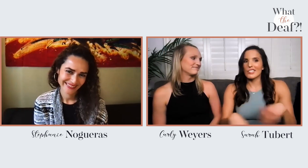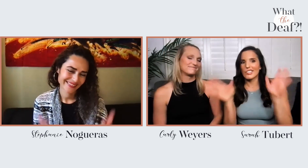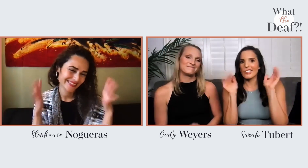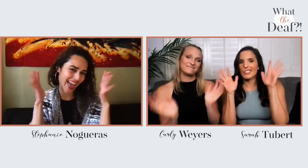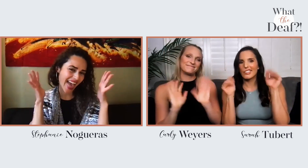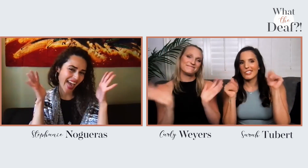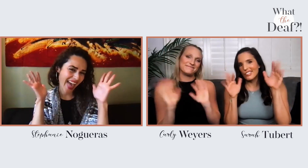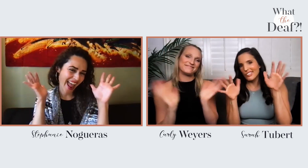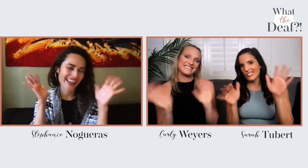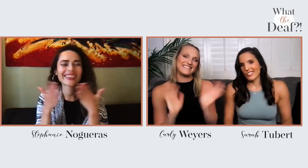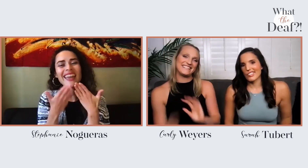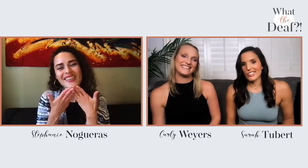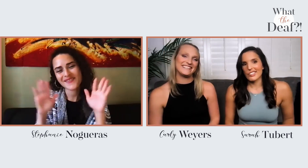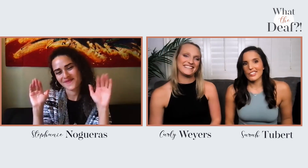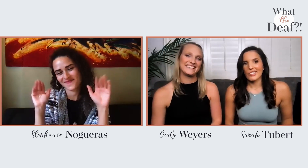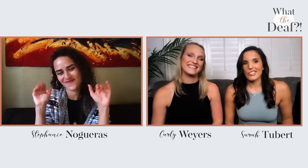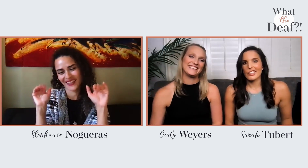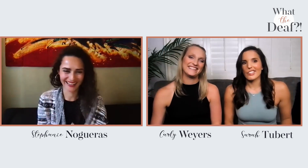Bye, everyone. - Bye! Yeah, thank you so much, bye!